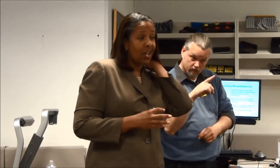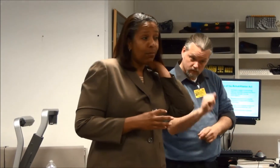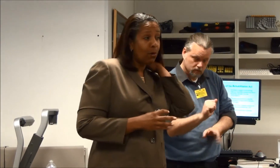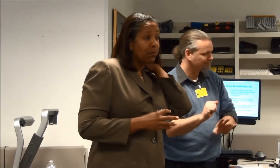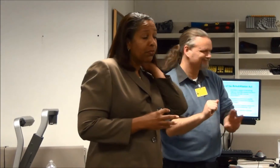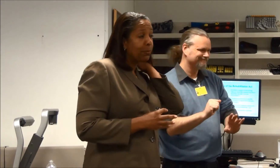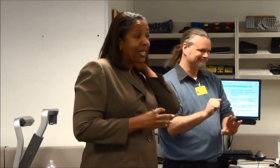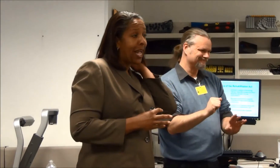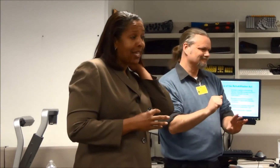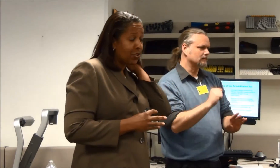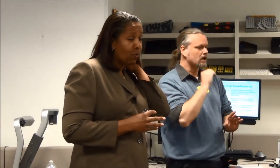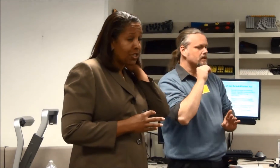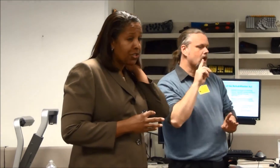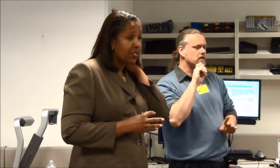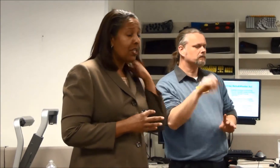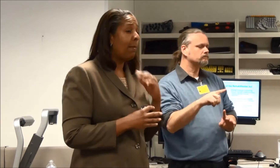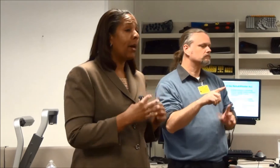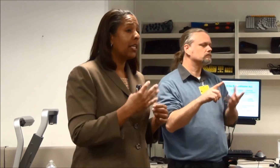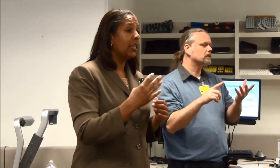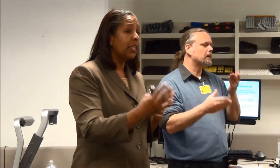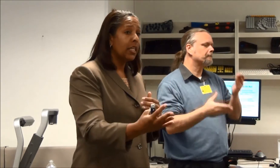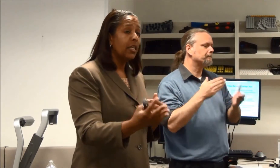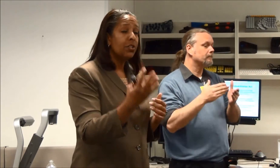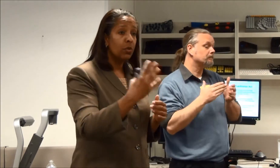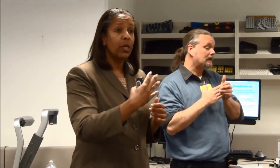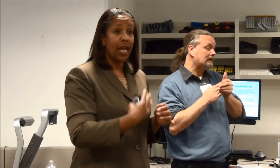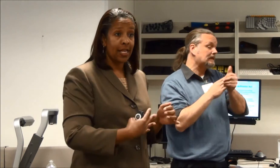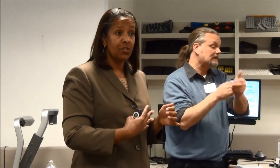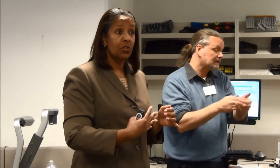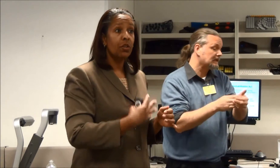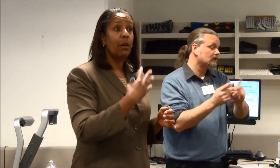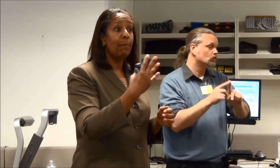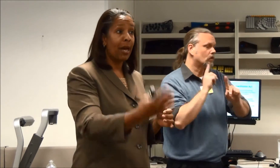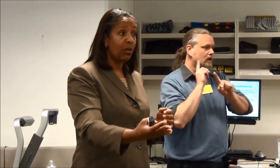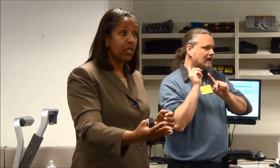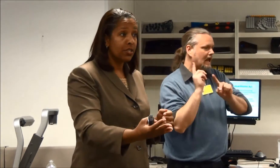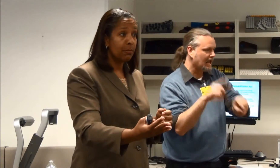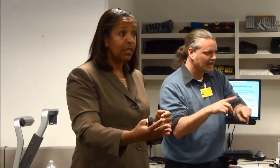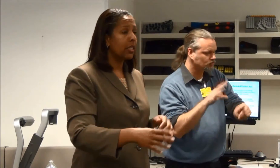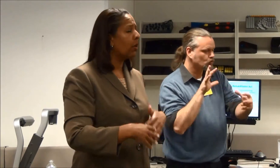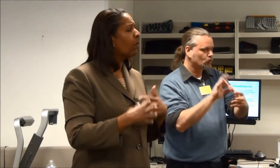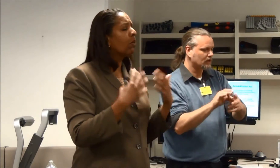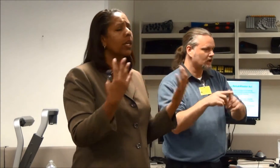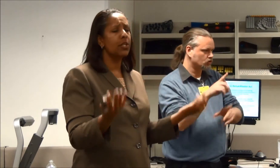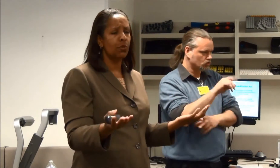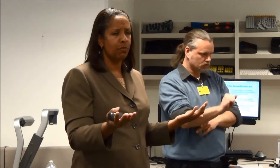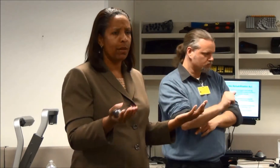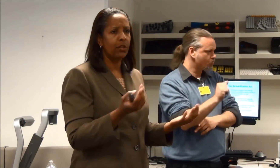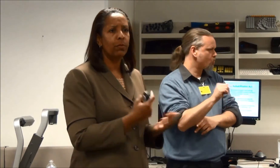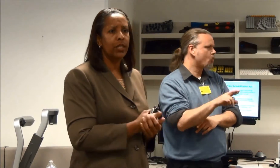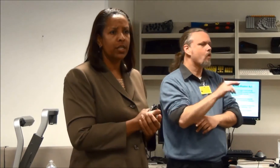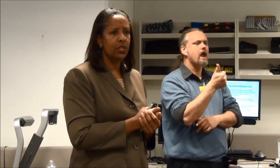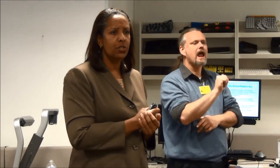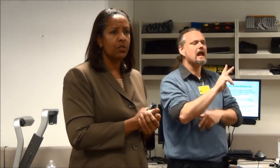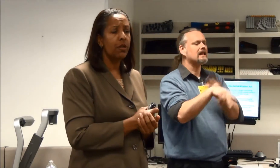It's not appropriate for me to ask questions that might lead to an answer about a disability or any sort of medical related issue.